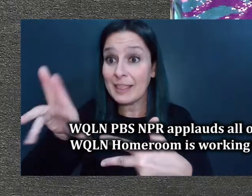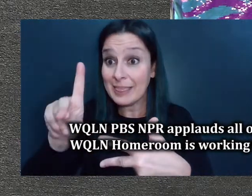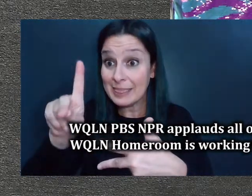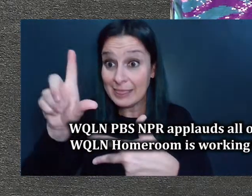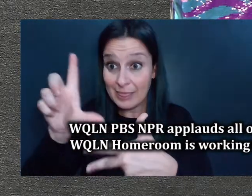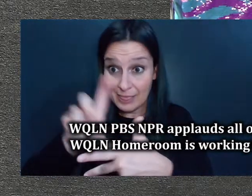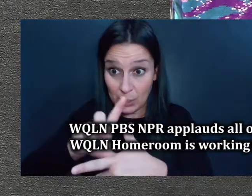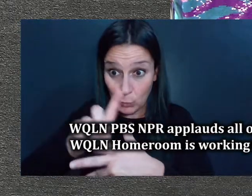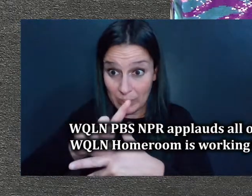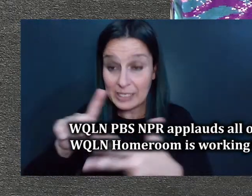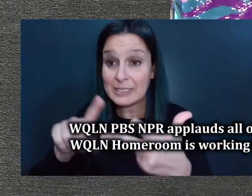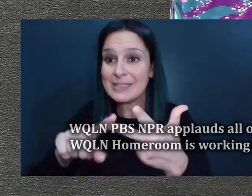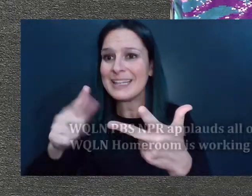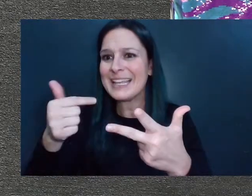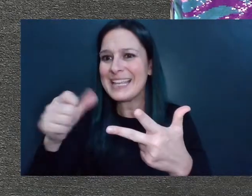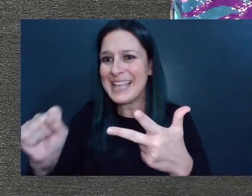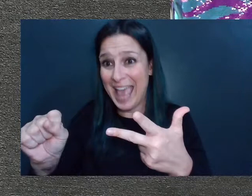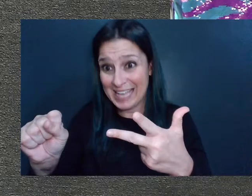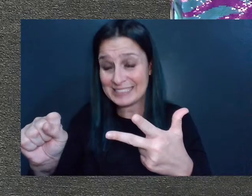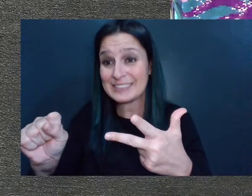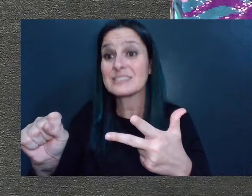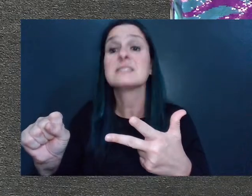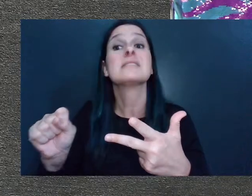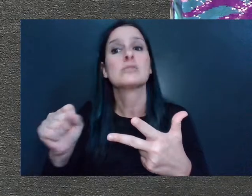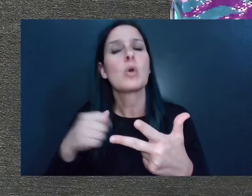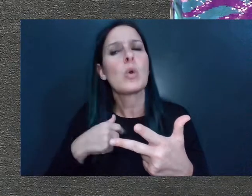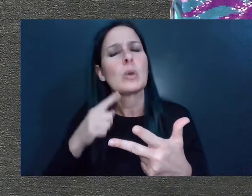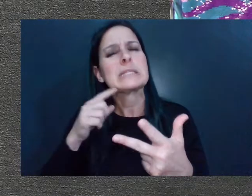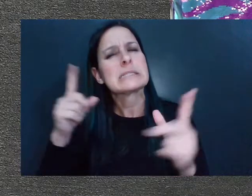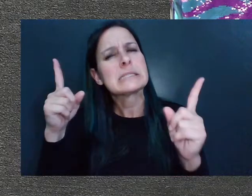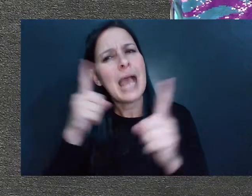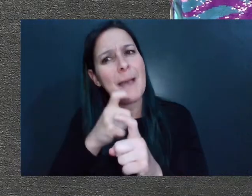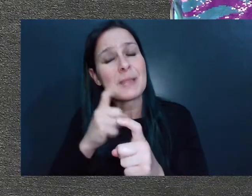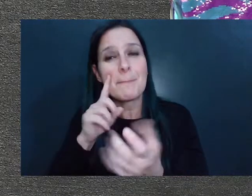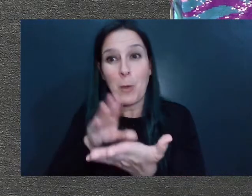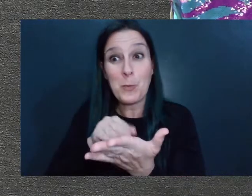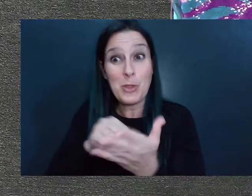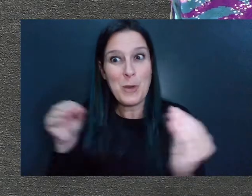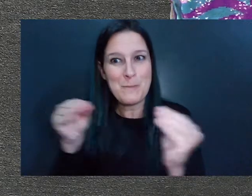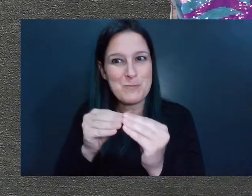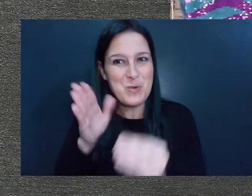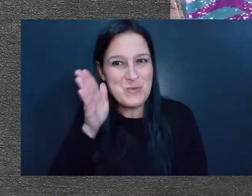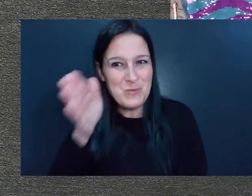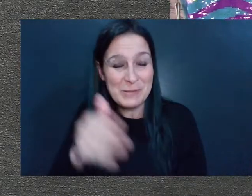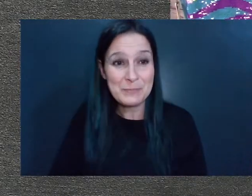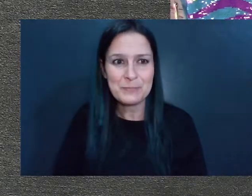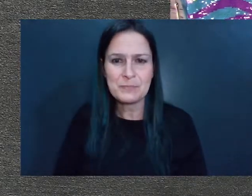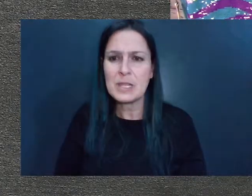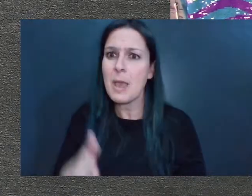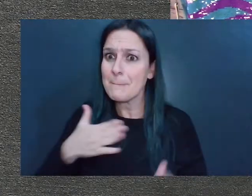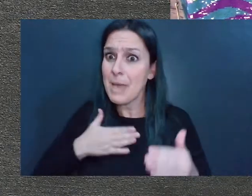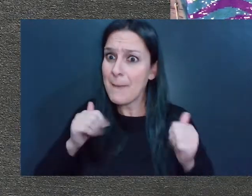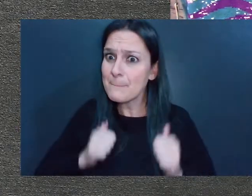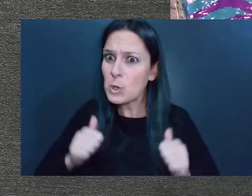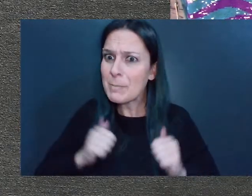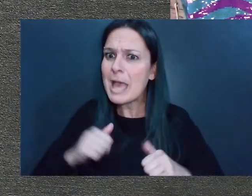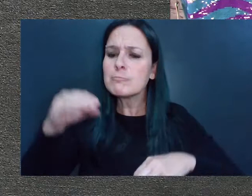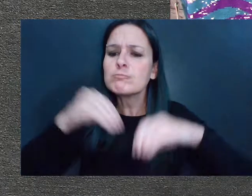But first, let's check and see what I have packed in my book bag. What do you have packed in your book bag?